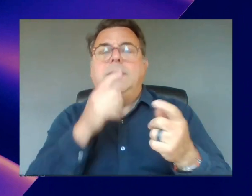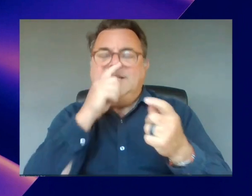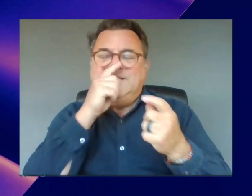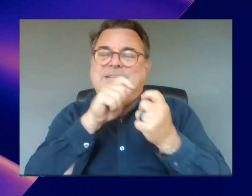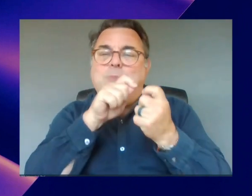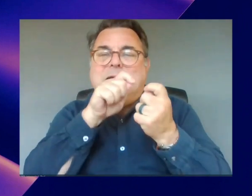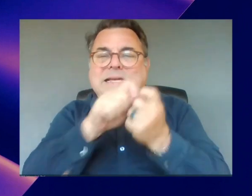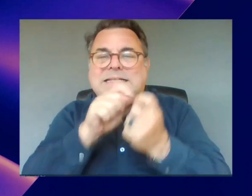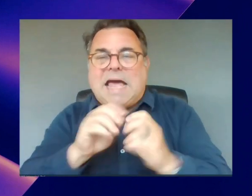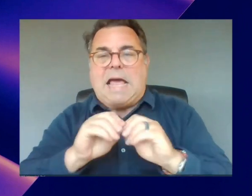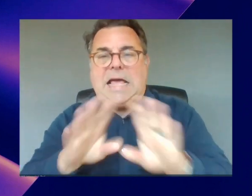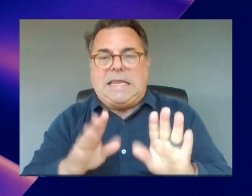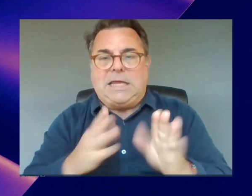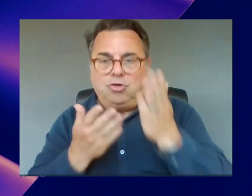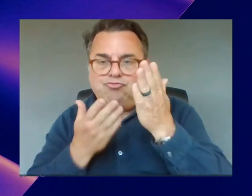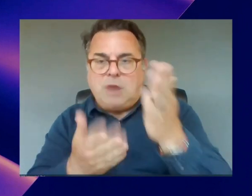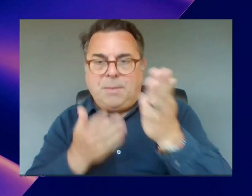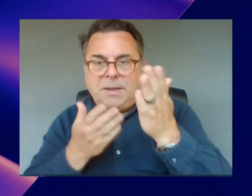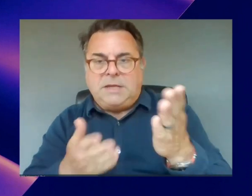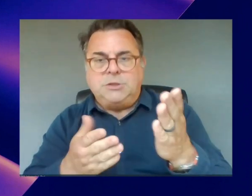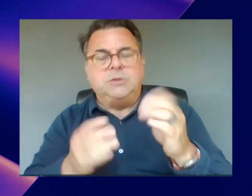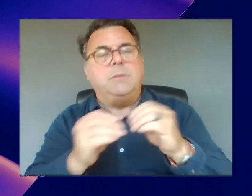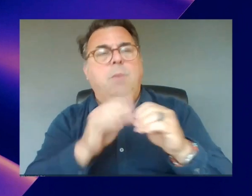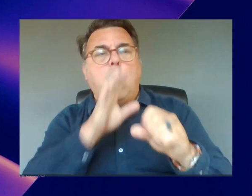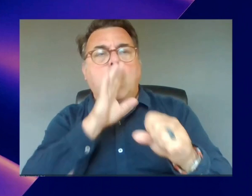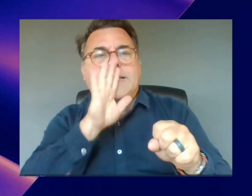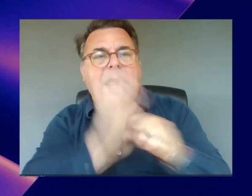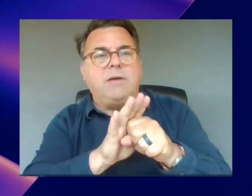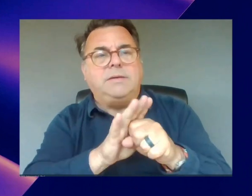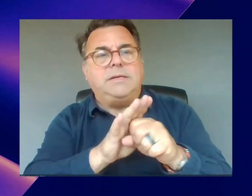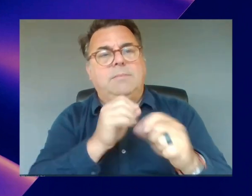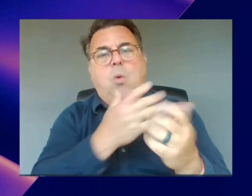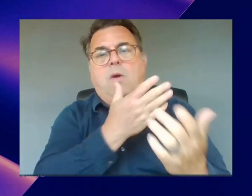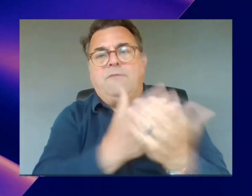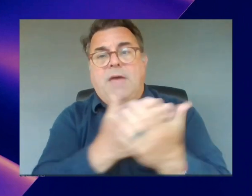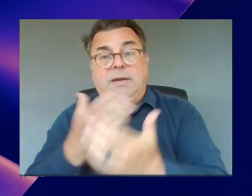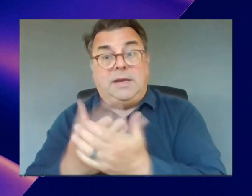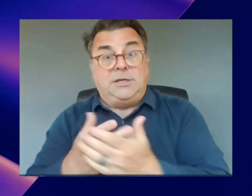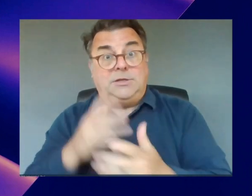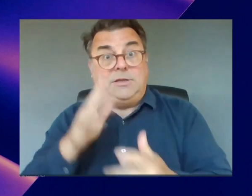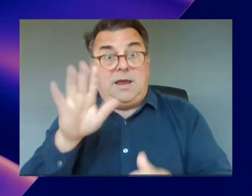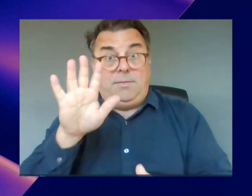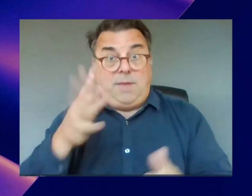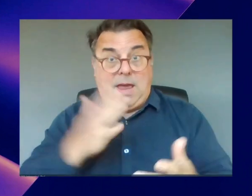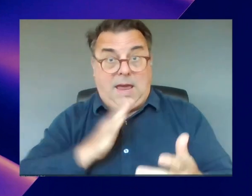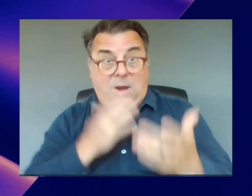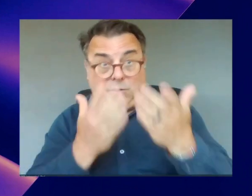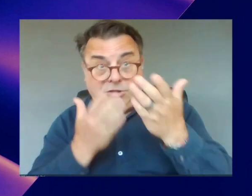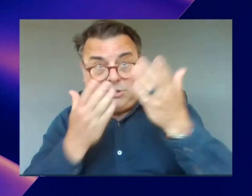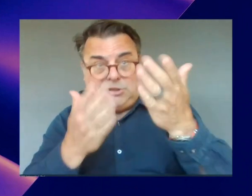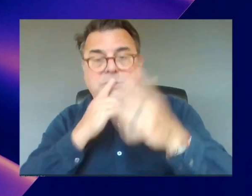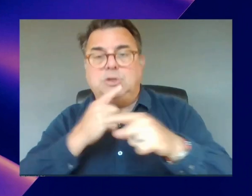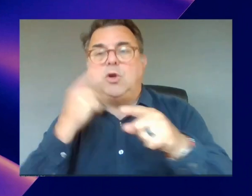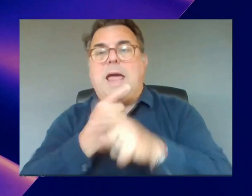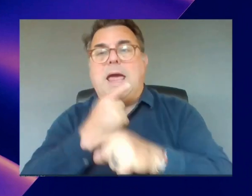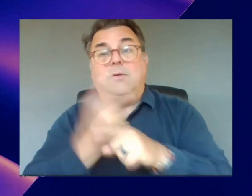and they want more surety and validation that the insights are accurate. And so, for that, of course that's something that takes time.